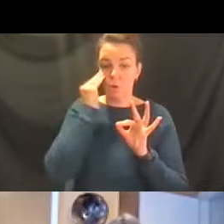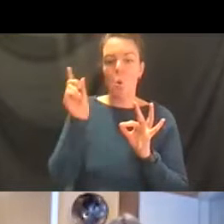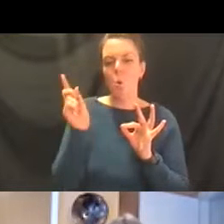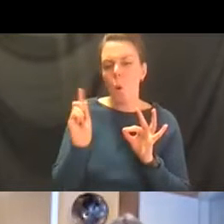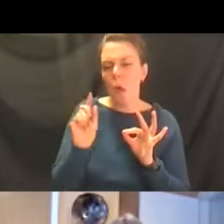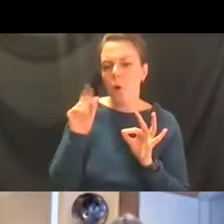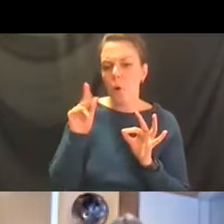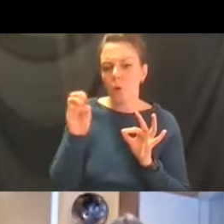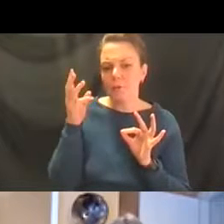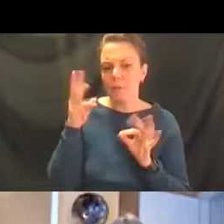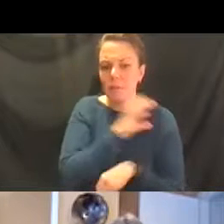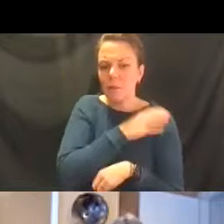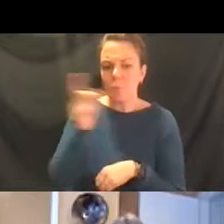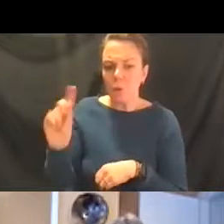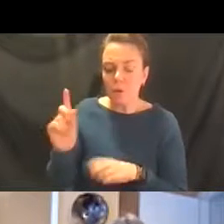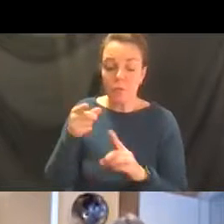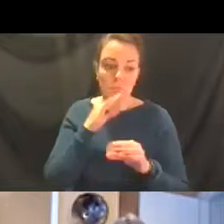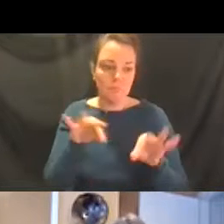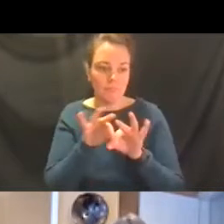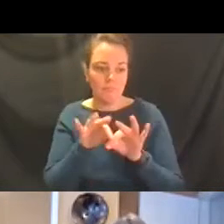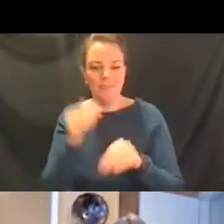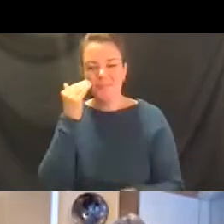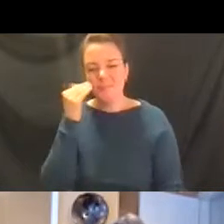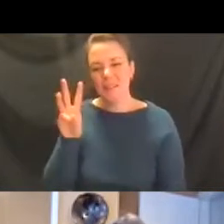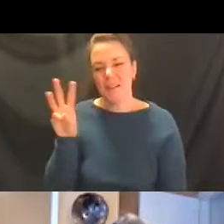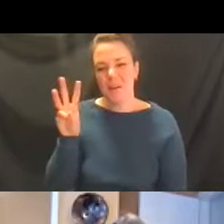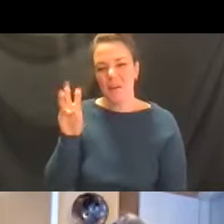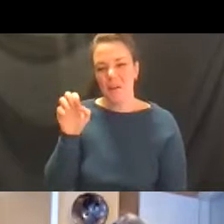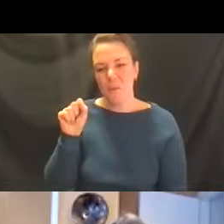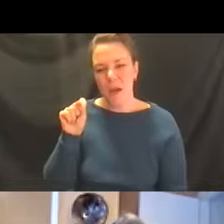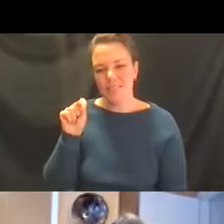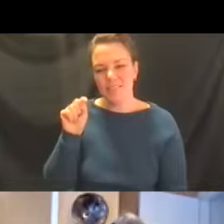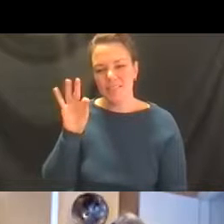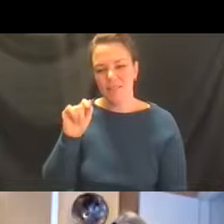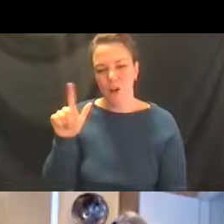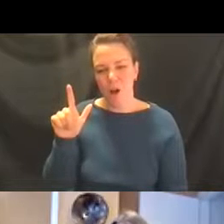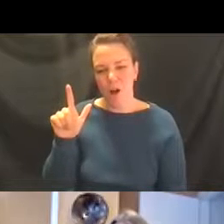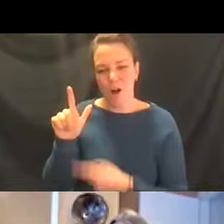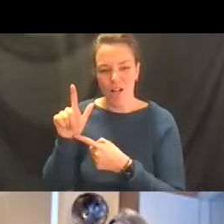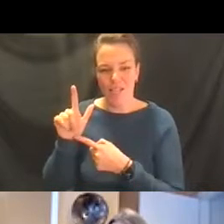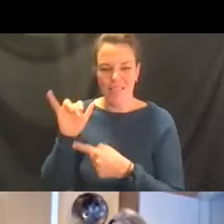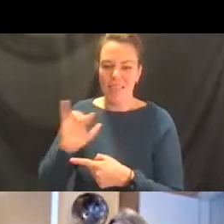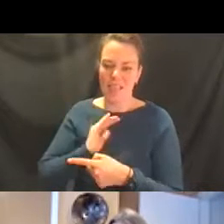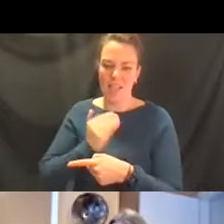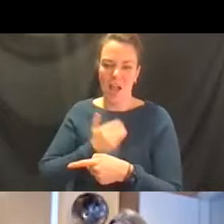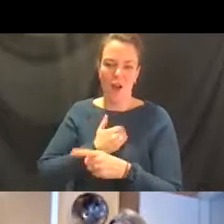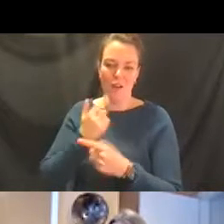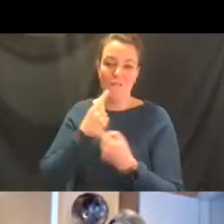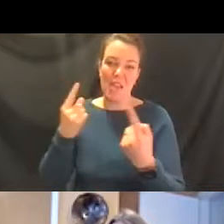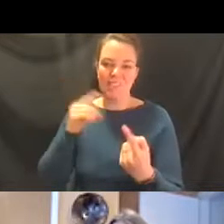of where you're located. Of course, Westfall is our known article 16 spot here in Monroe County,